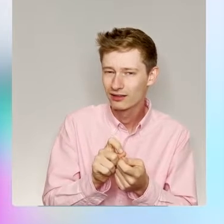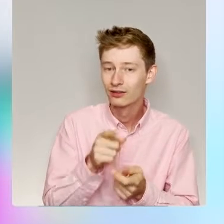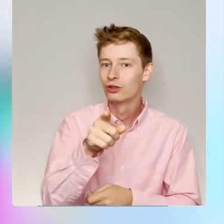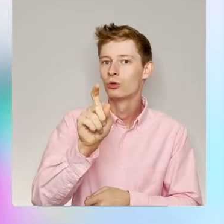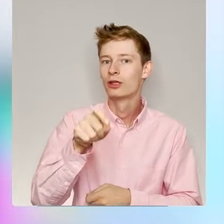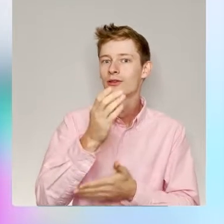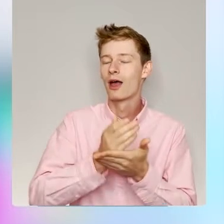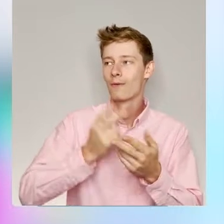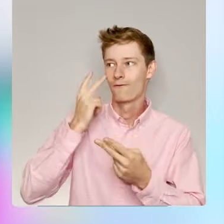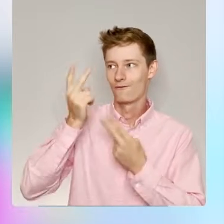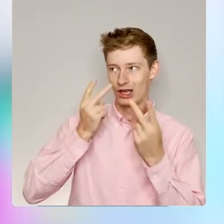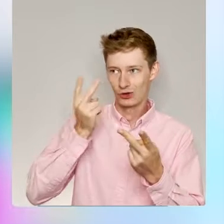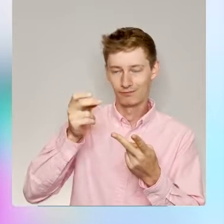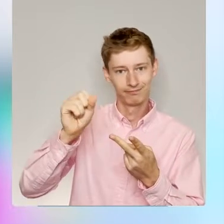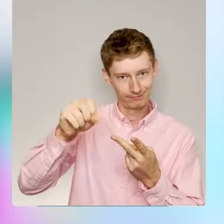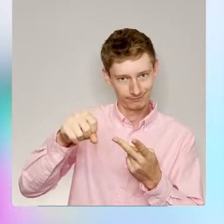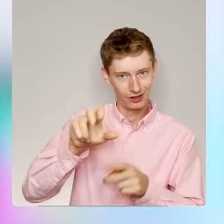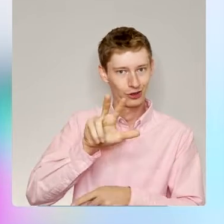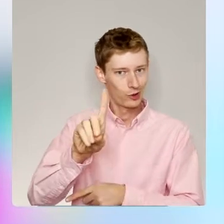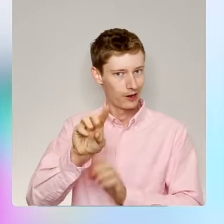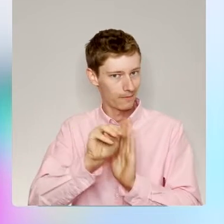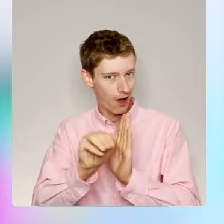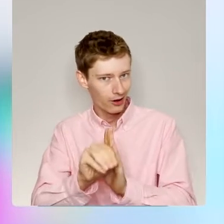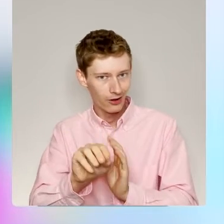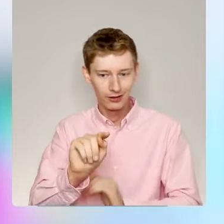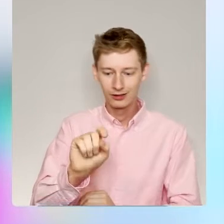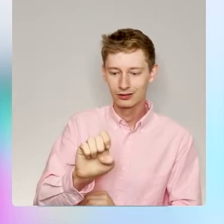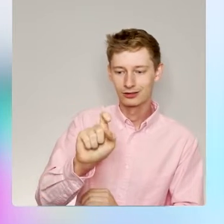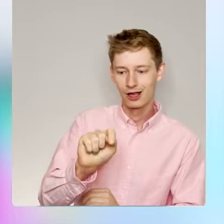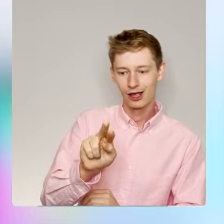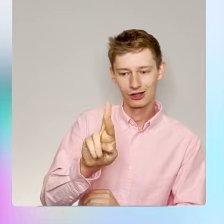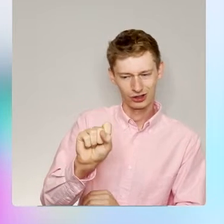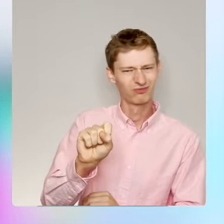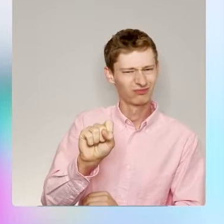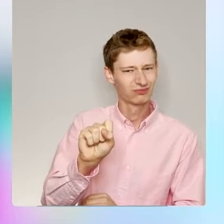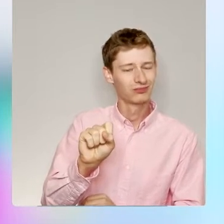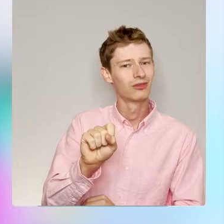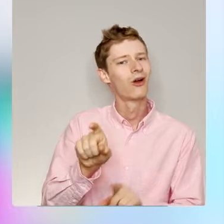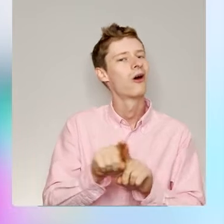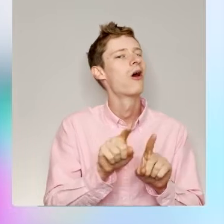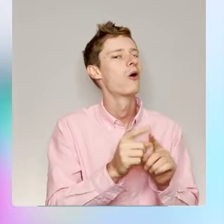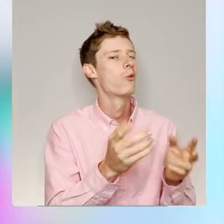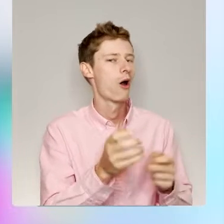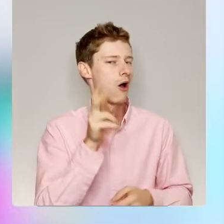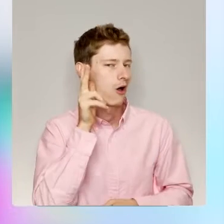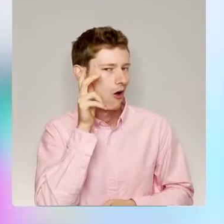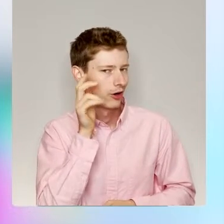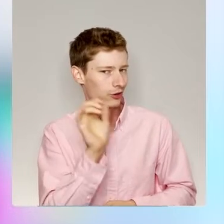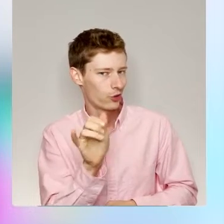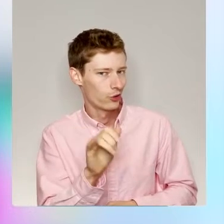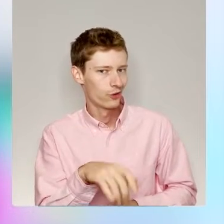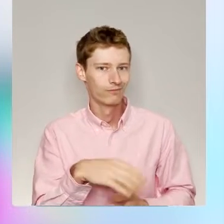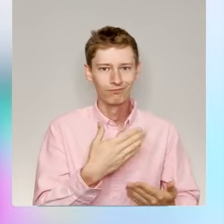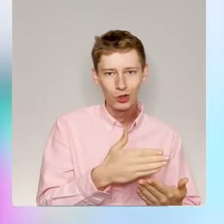to make the experience more immersive. I'll go through all those in time, but let's start with the 3D models, because that's the vast majority